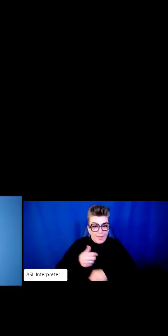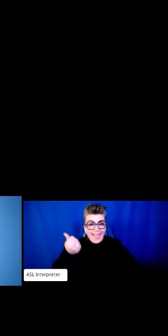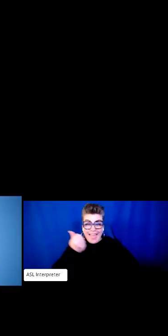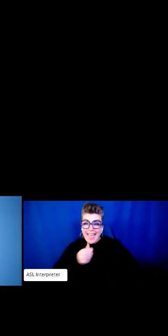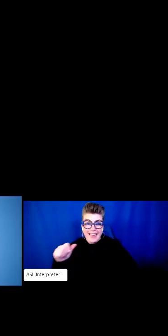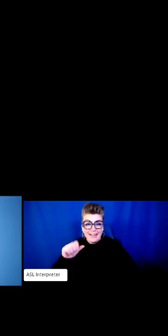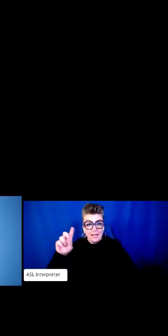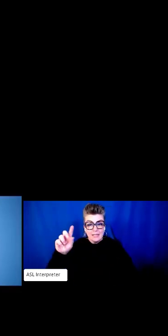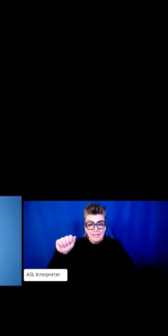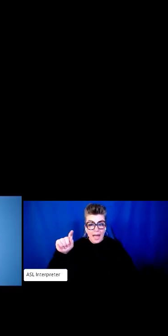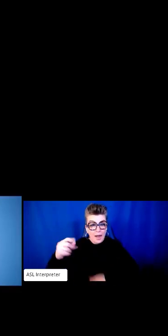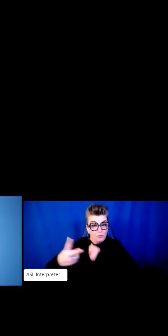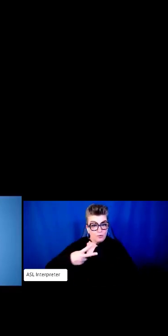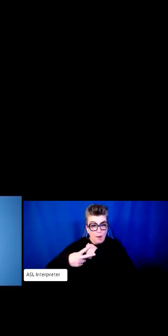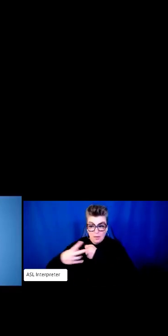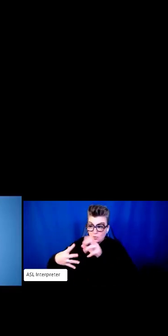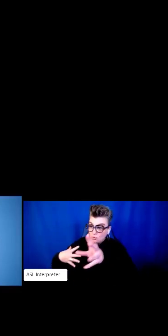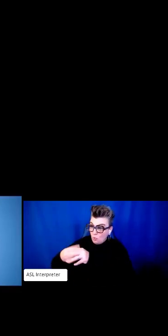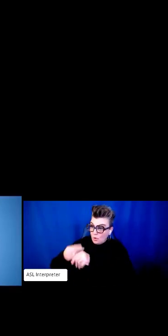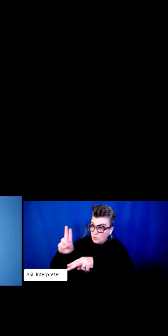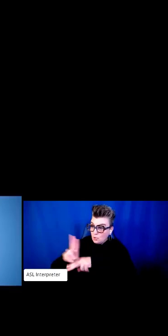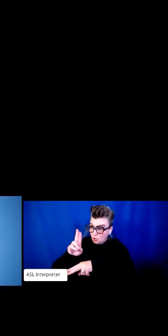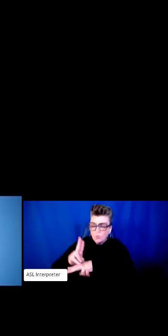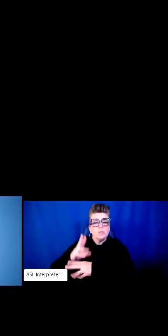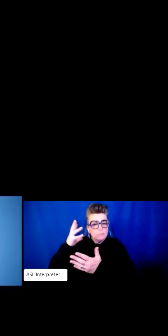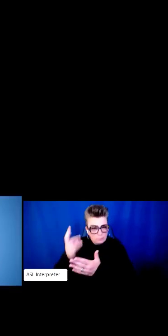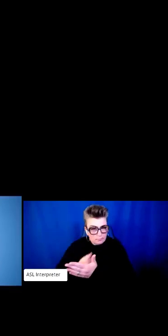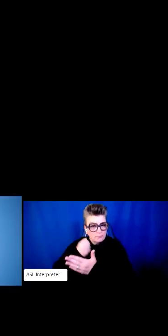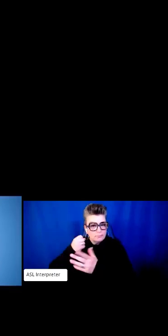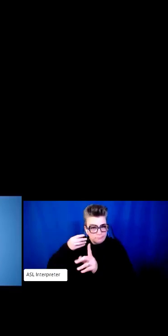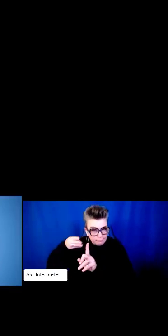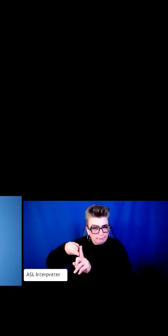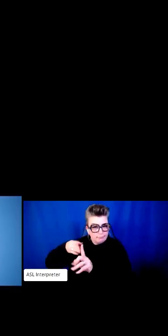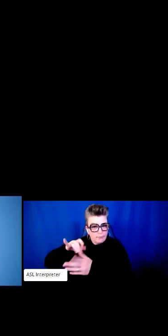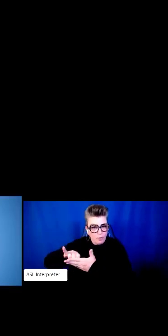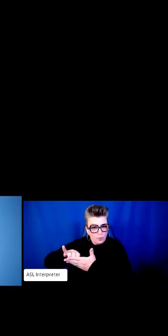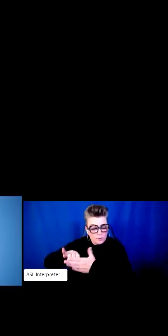and NIH has provided a set of desirable characteristics for repositories,